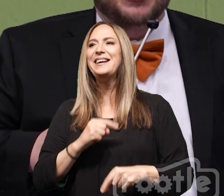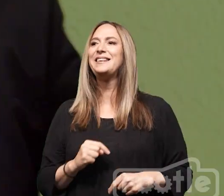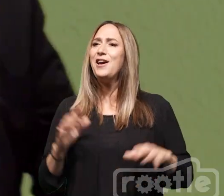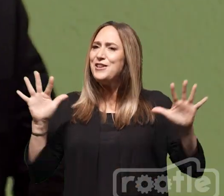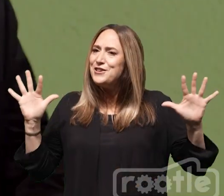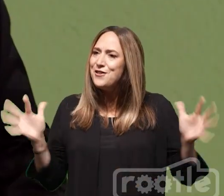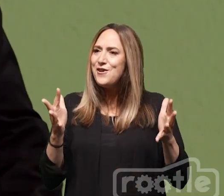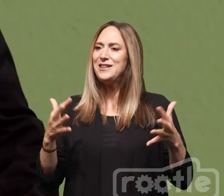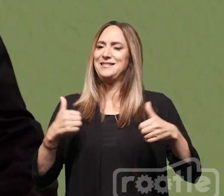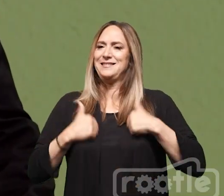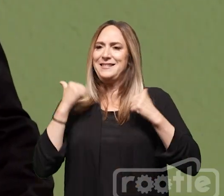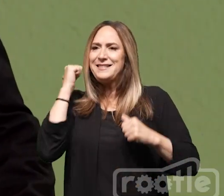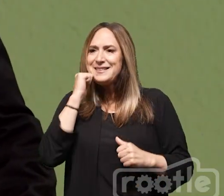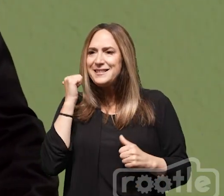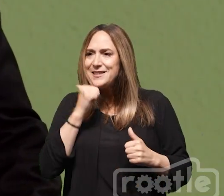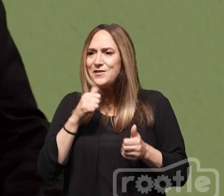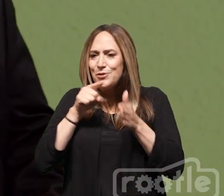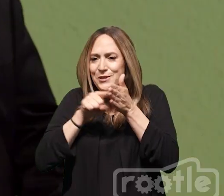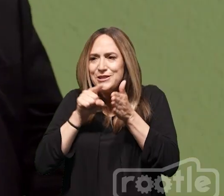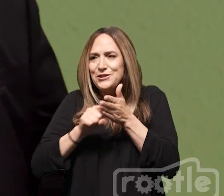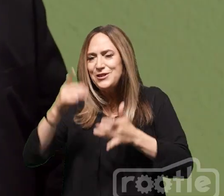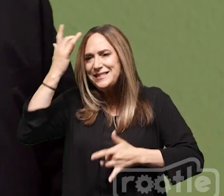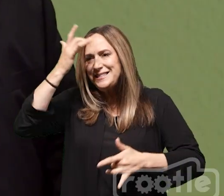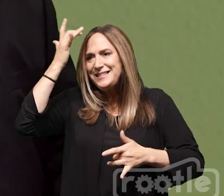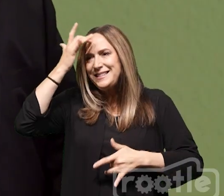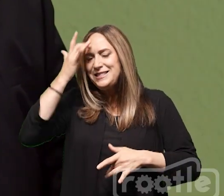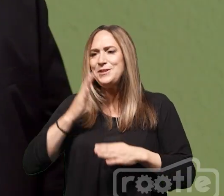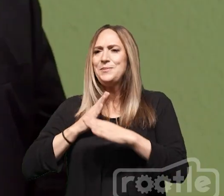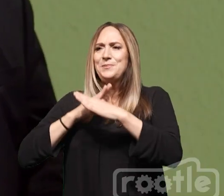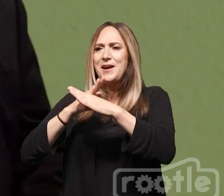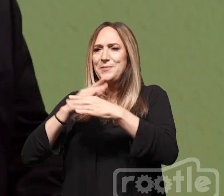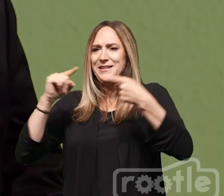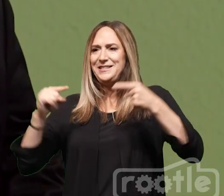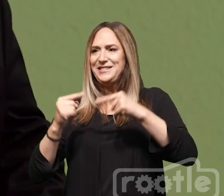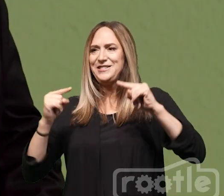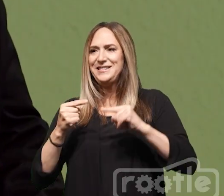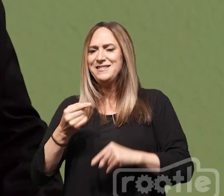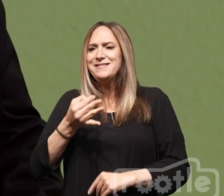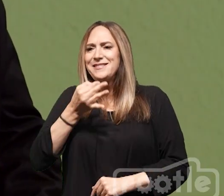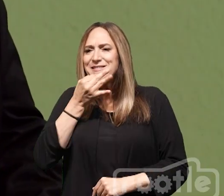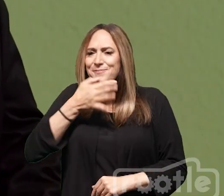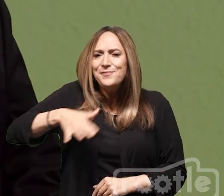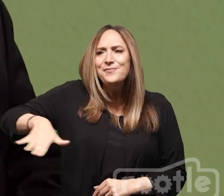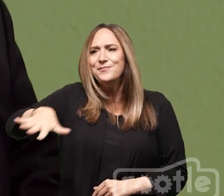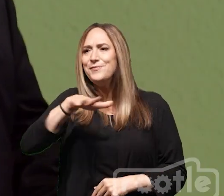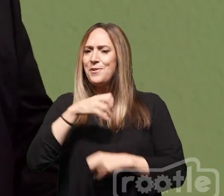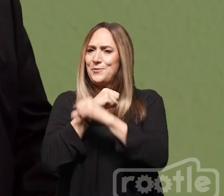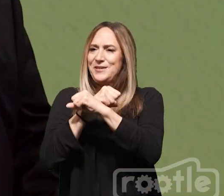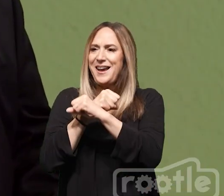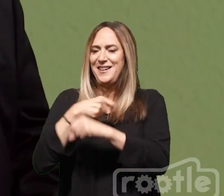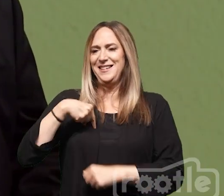By encouraging a healthy lifestyle, researching diseases, and promoting injury prevention, public health experts protect us all.